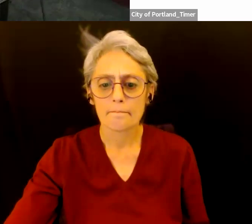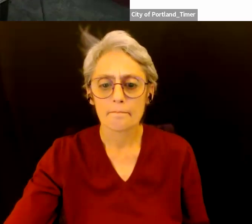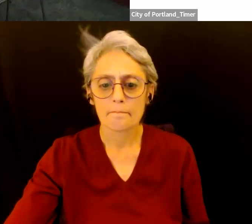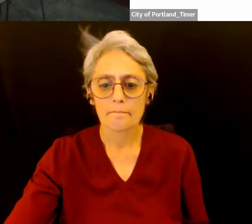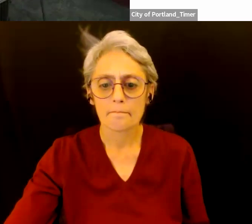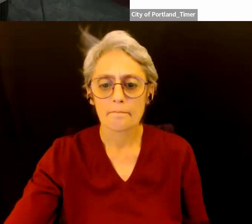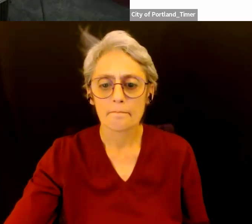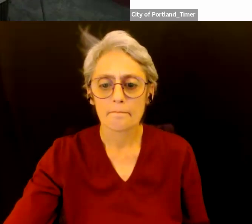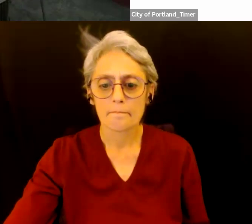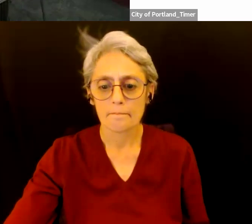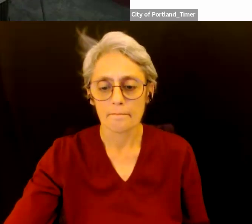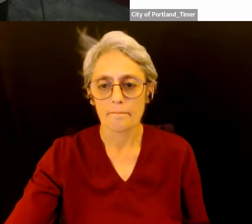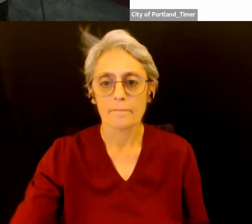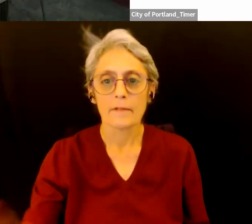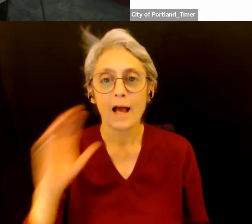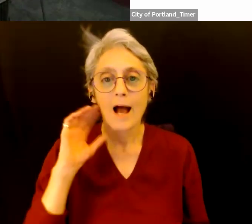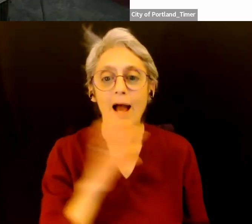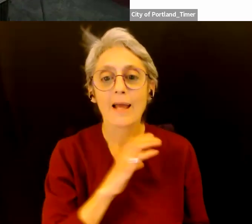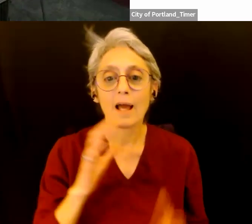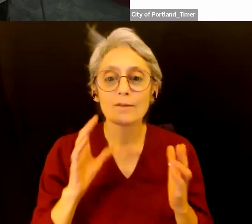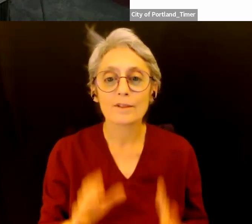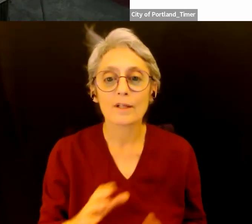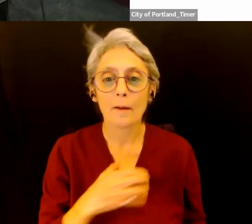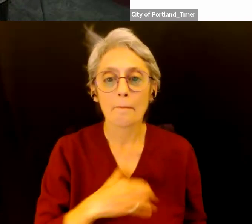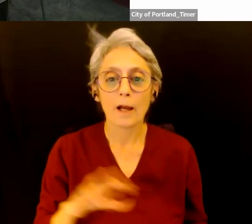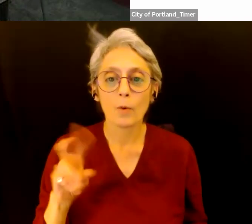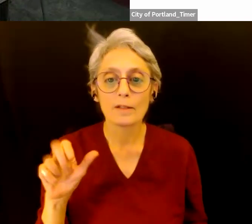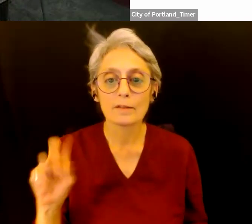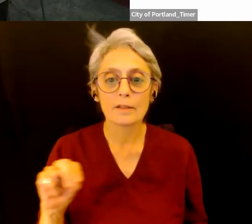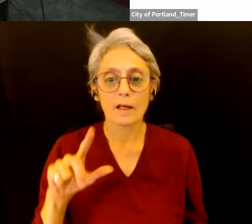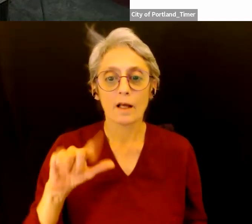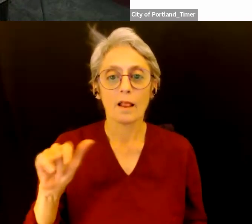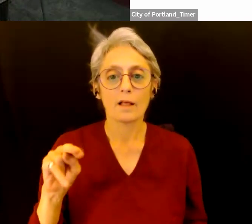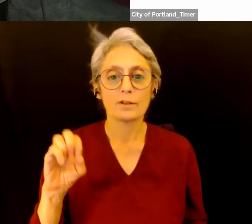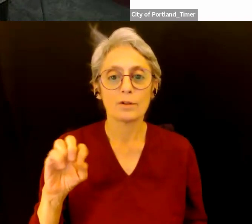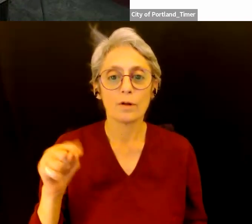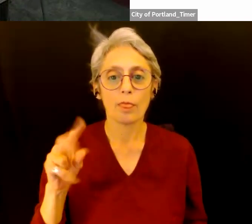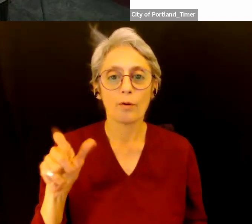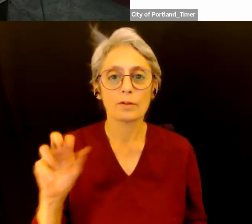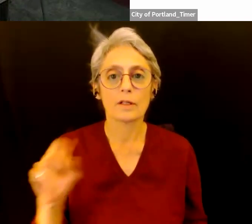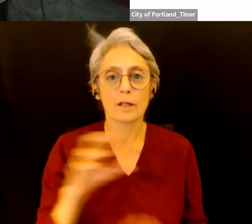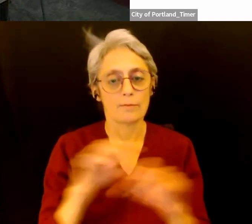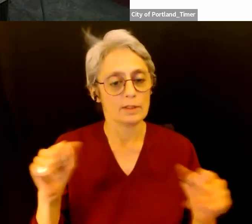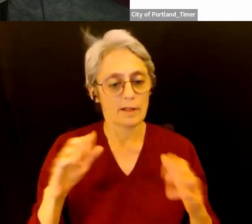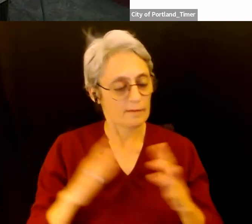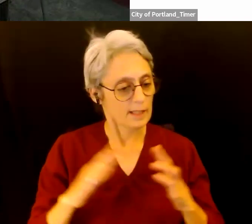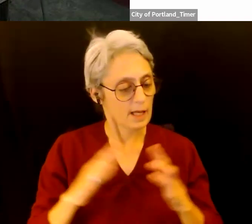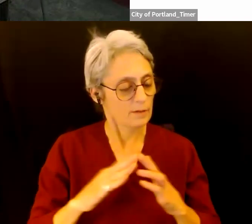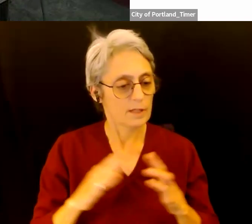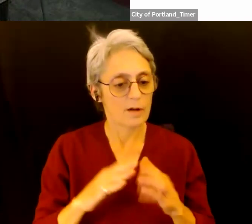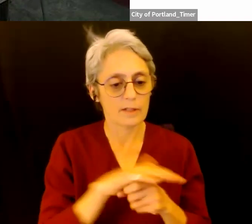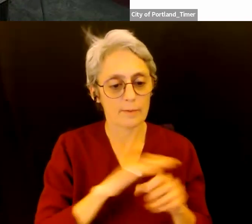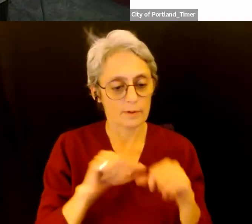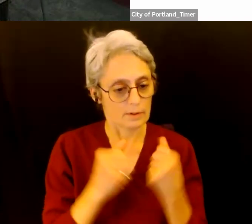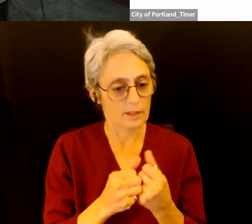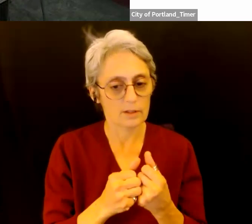Eye counselors and Mayor Wilson. I'm LaJune Thorson. I'm president of the Downtown Neighborhood Association. I'm here speaking on my own behalf.